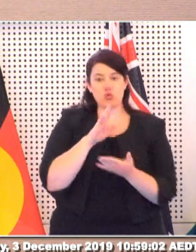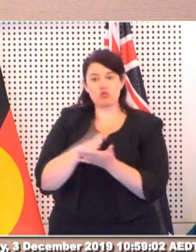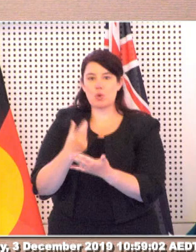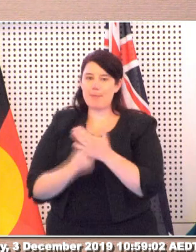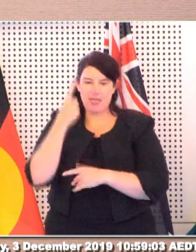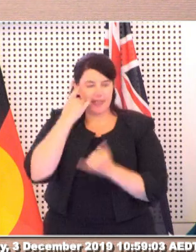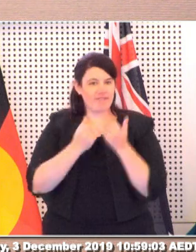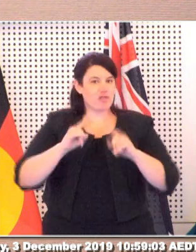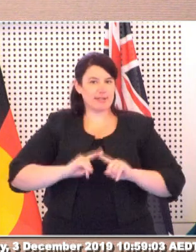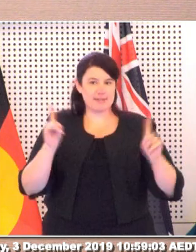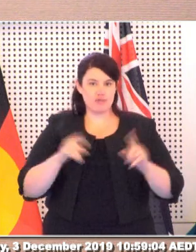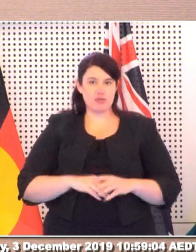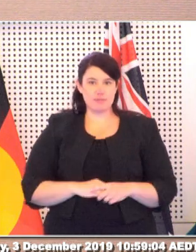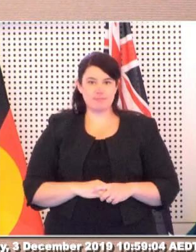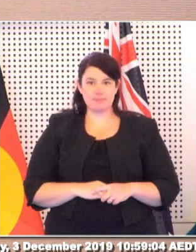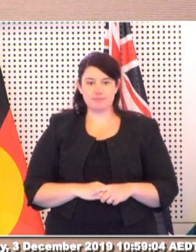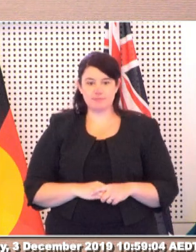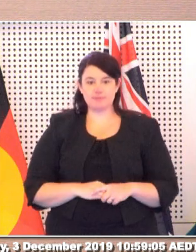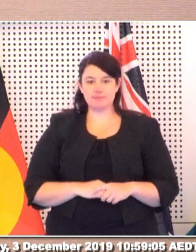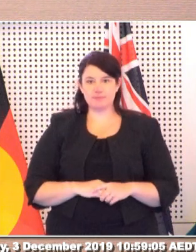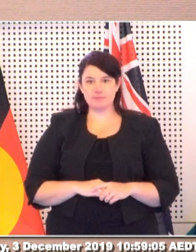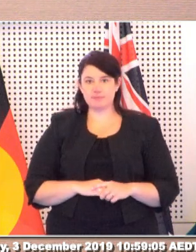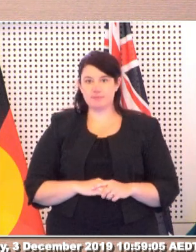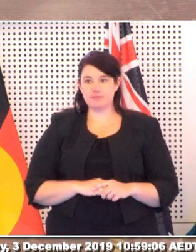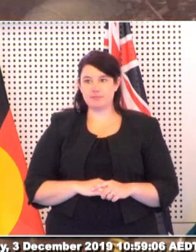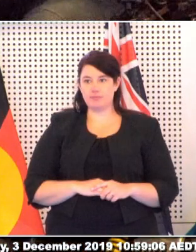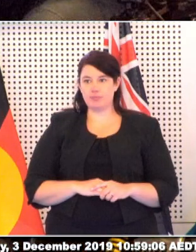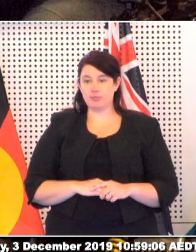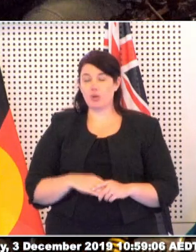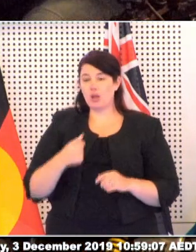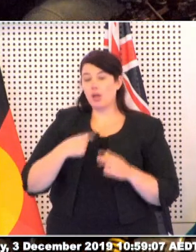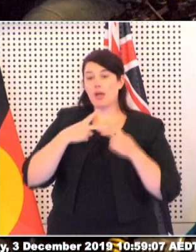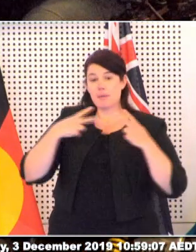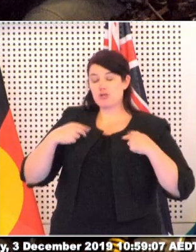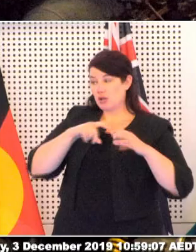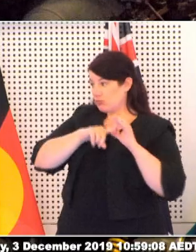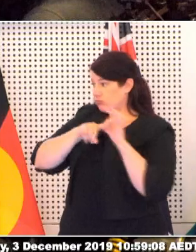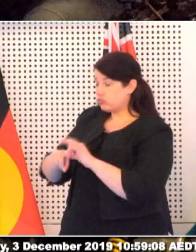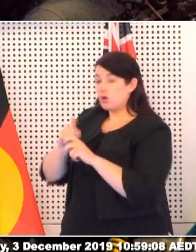So now I want to turn to the research that you’ve undertaken in restrictive practices